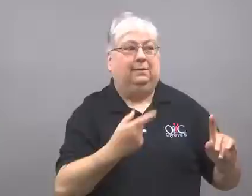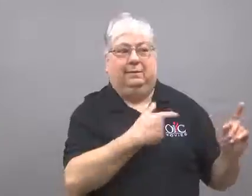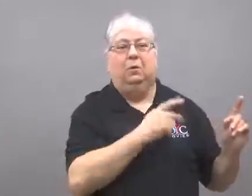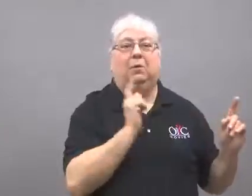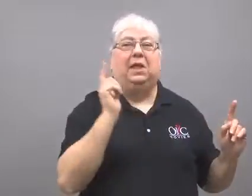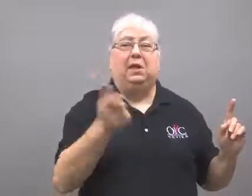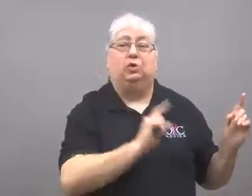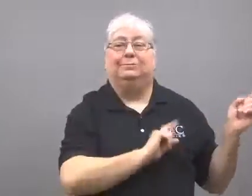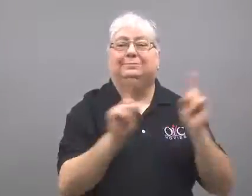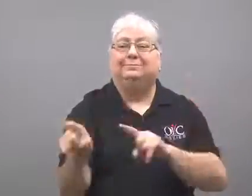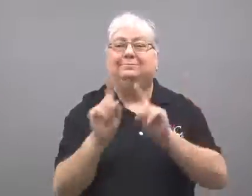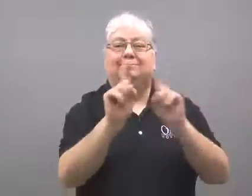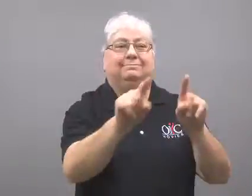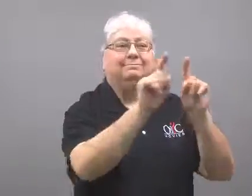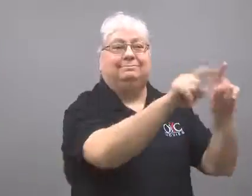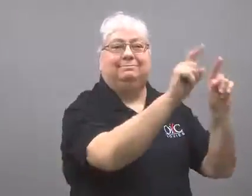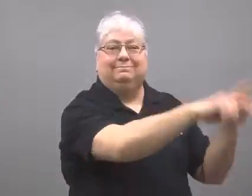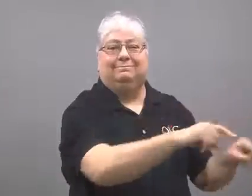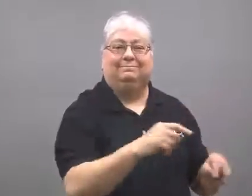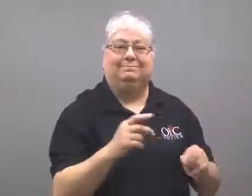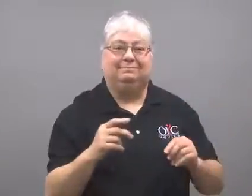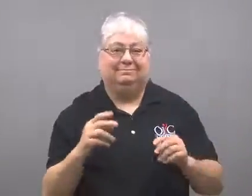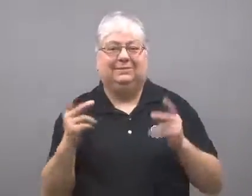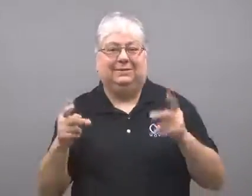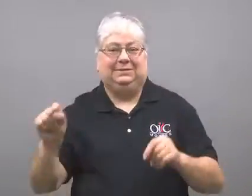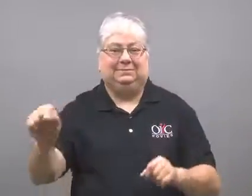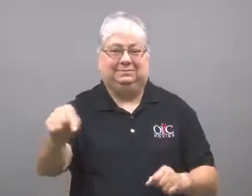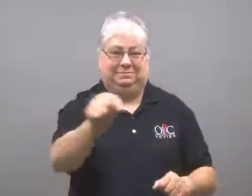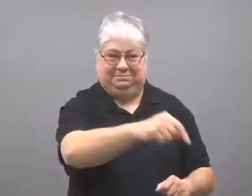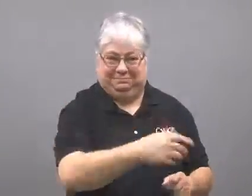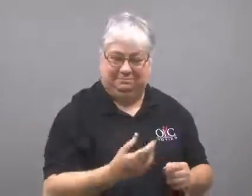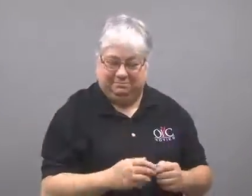to lay the groundwork for her visits to those states.